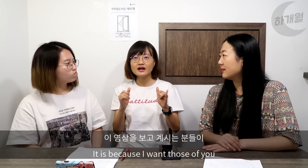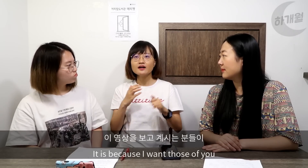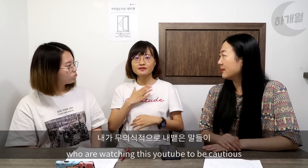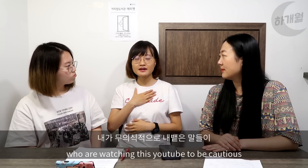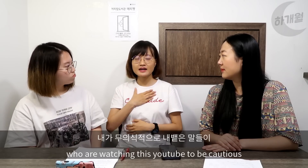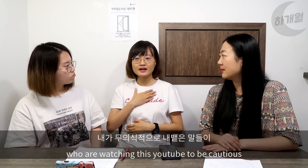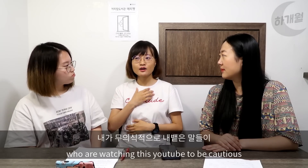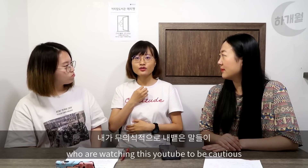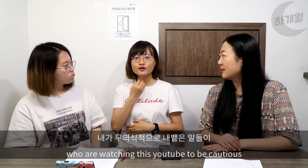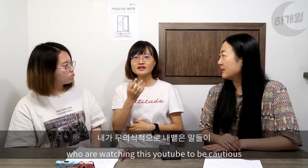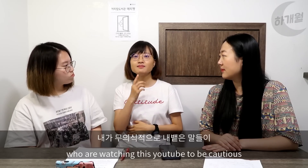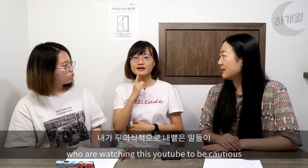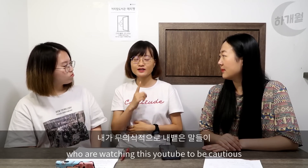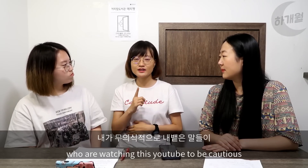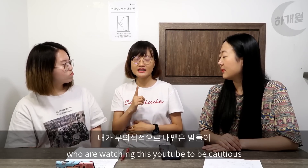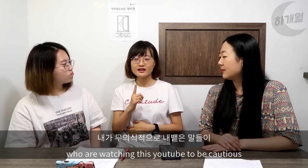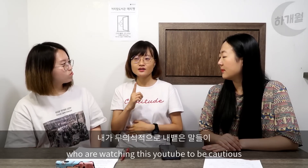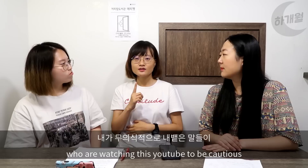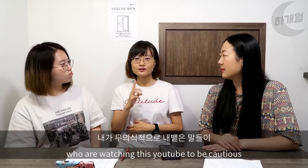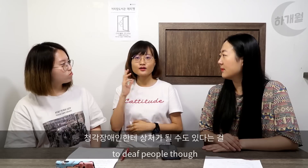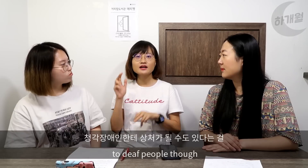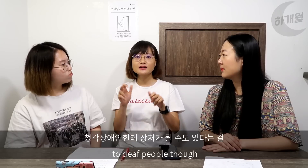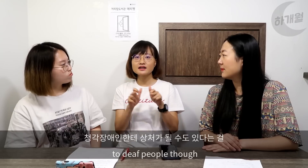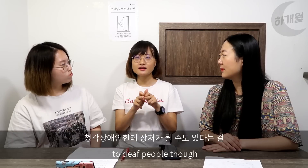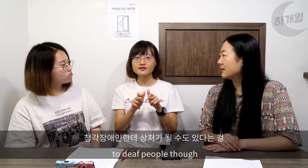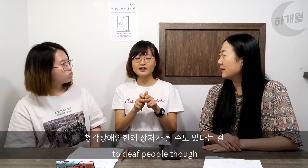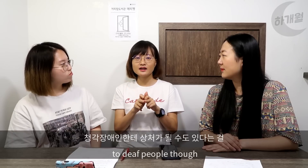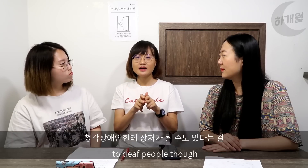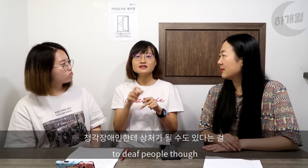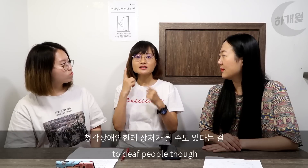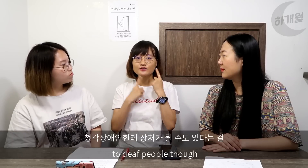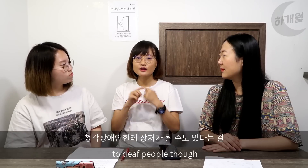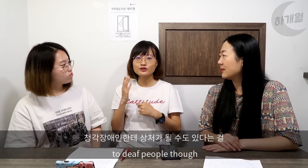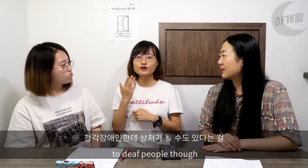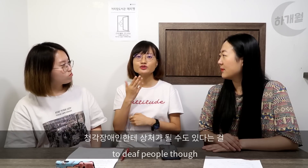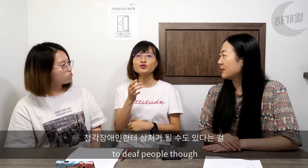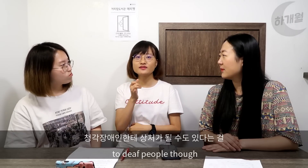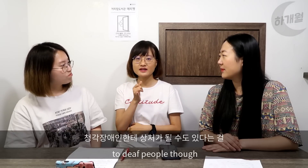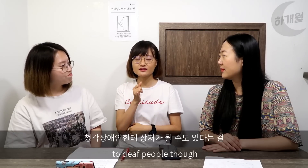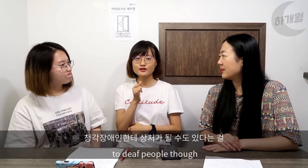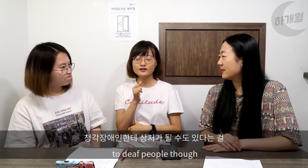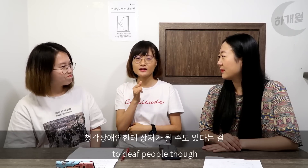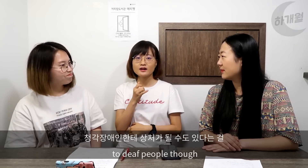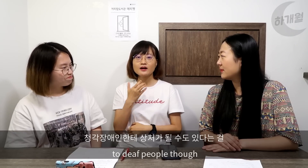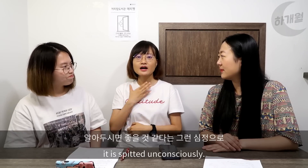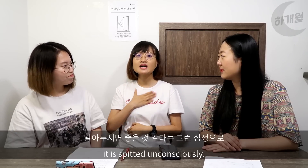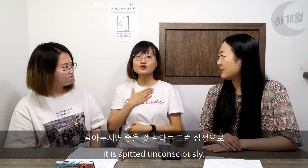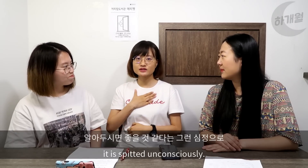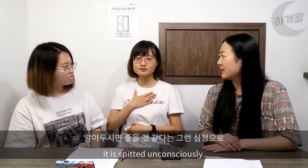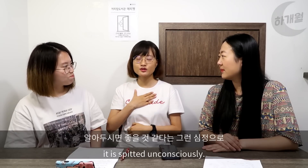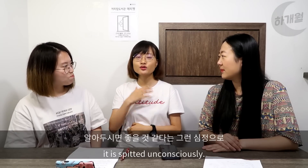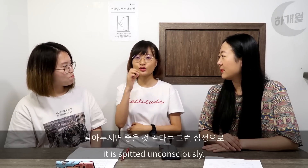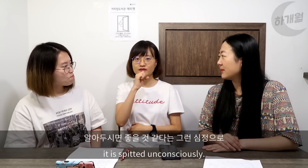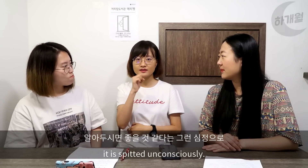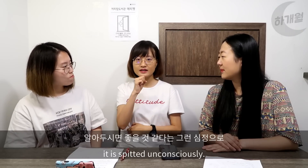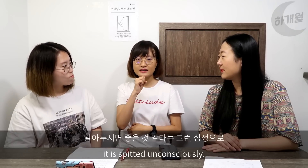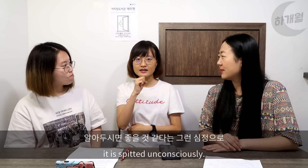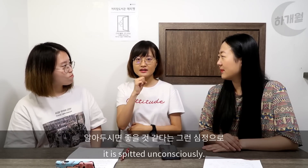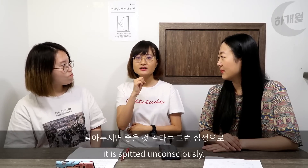who are watching this youtube to be cautious to deaf people though it is spitted unconsciously.